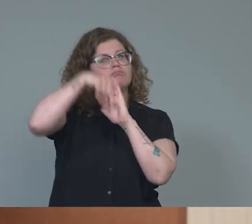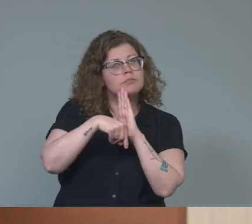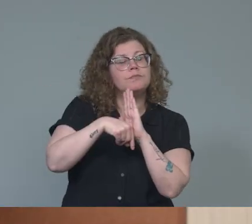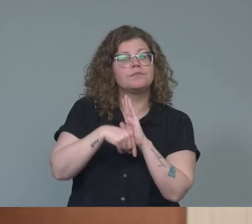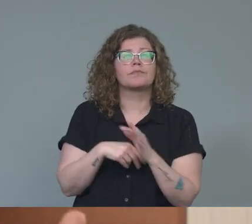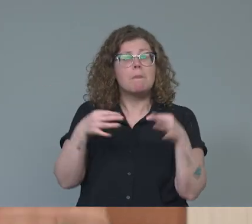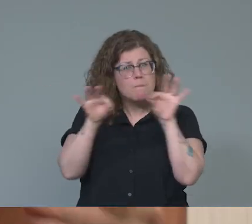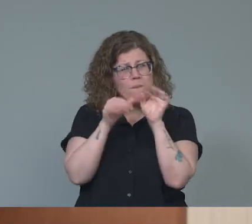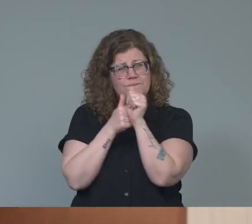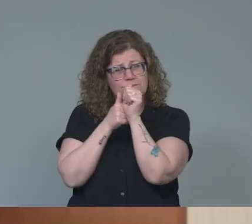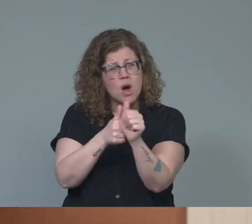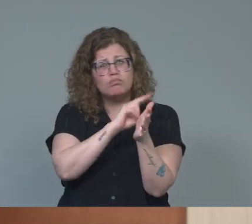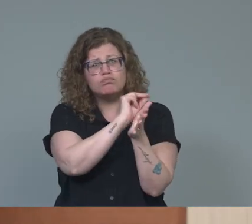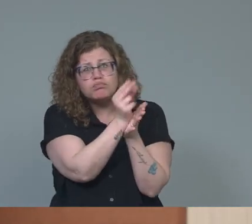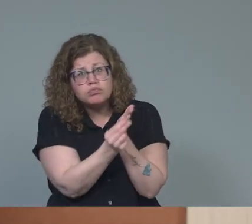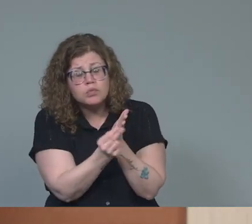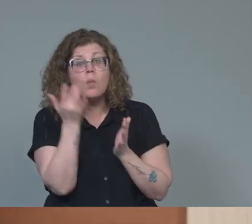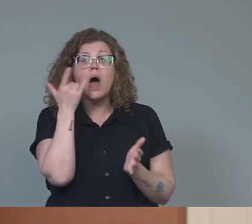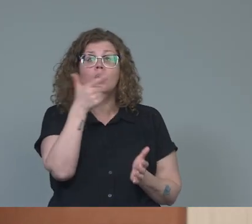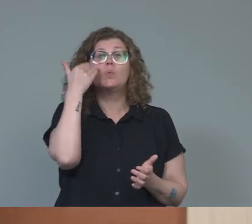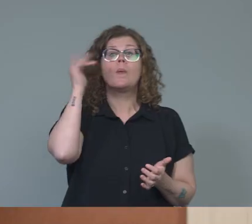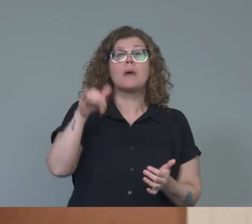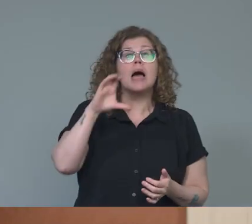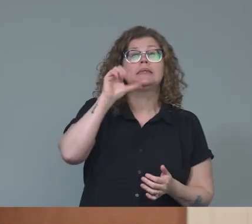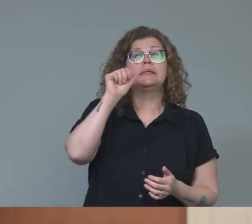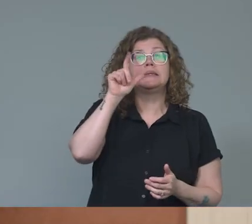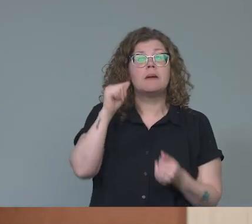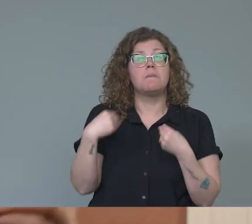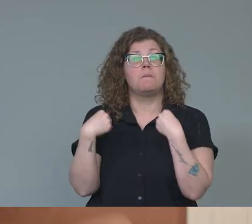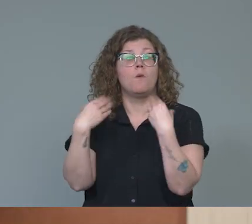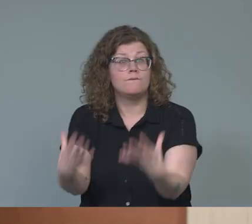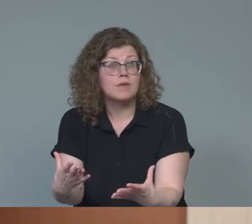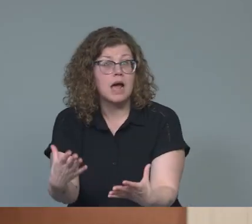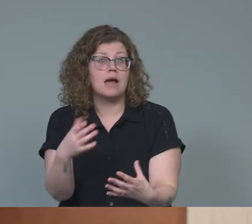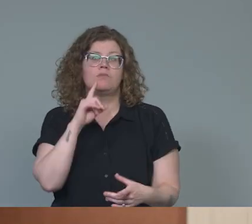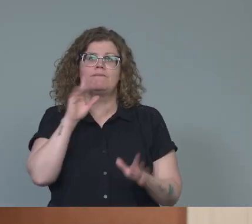to the building that you're attaching to that need to be considered? What are the maintenance issues